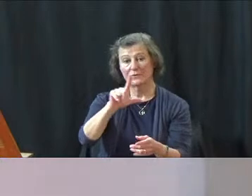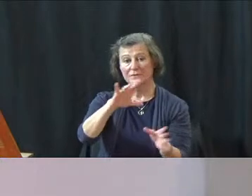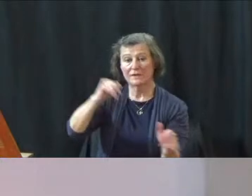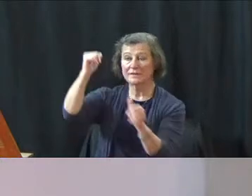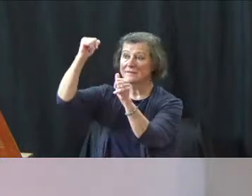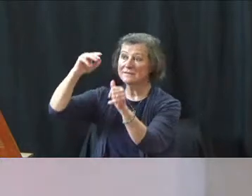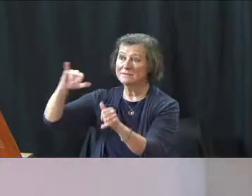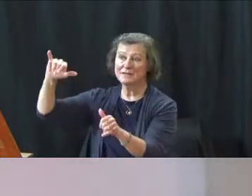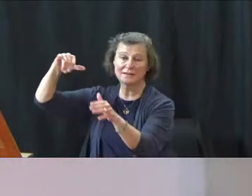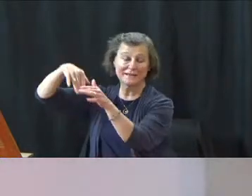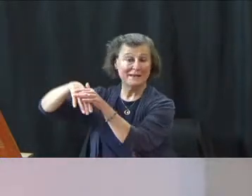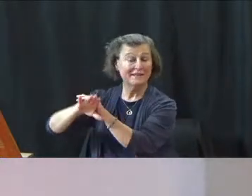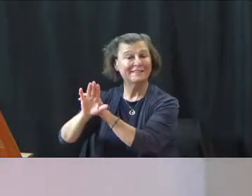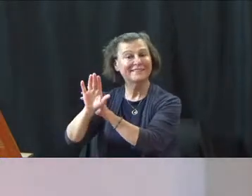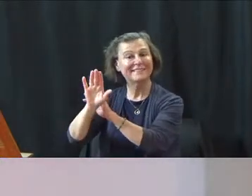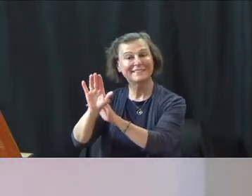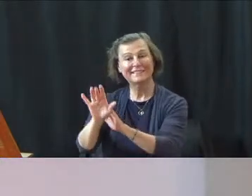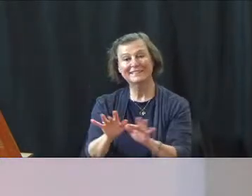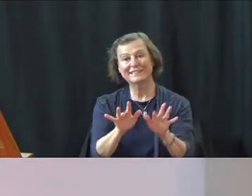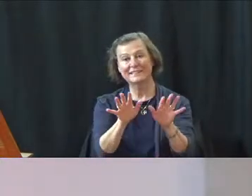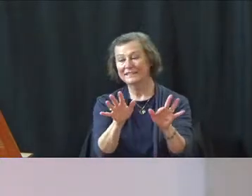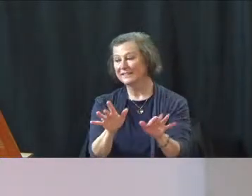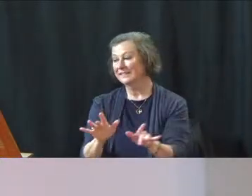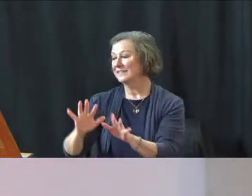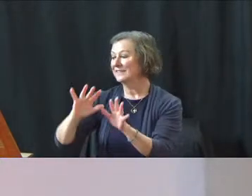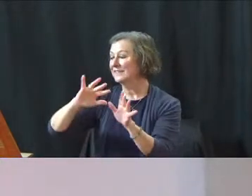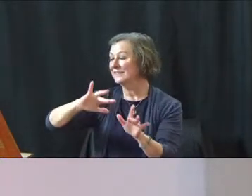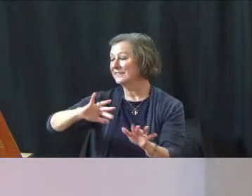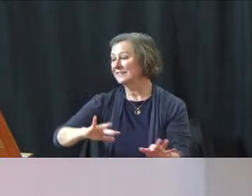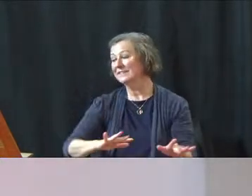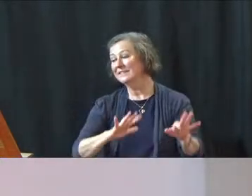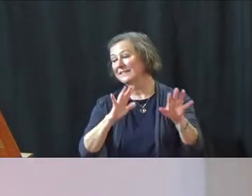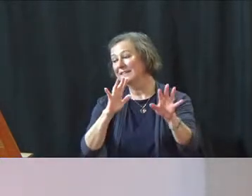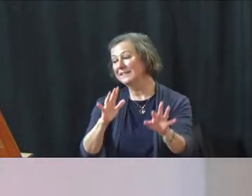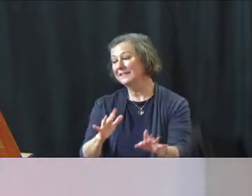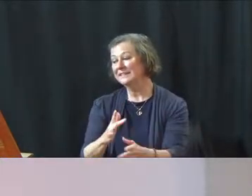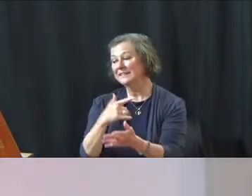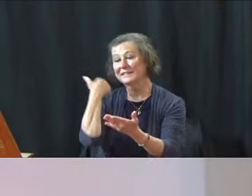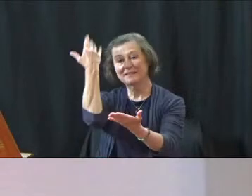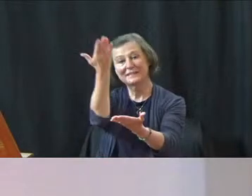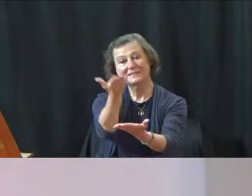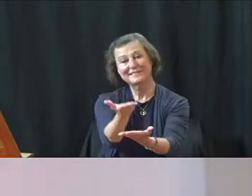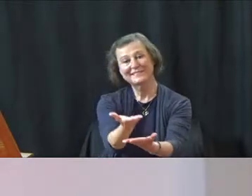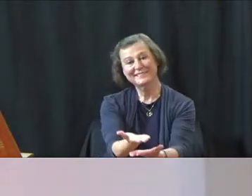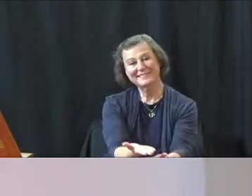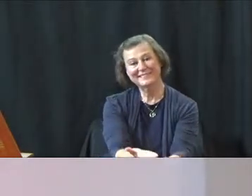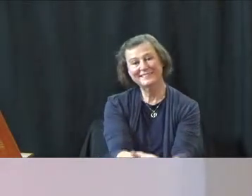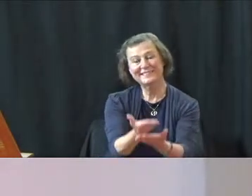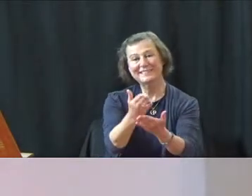April goes out as May comes in, How graceful she came in!